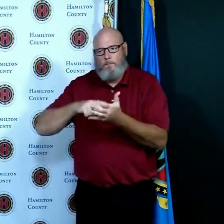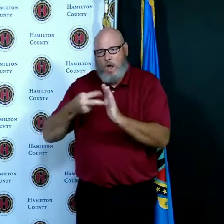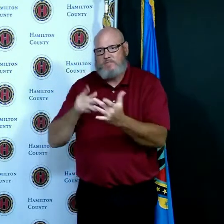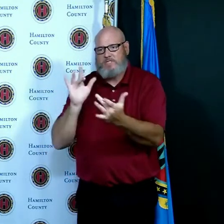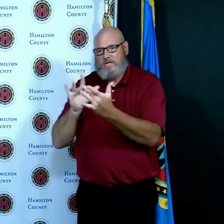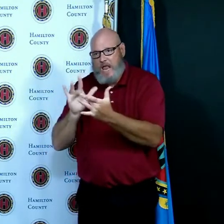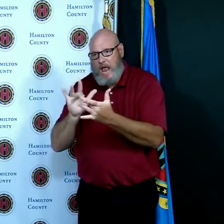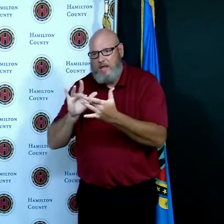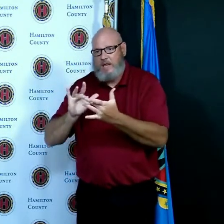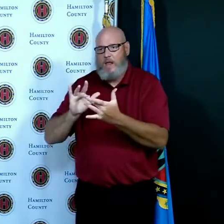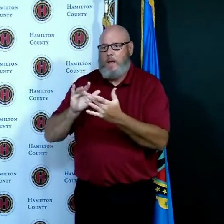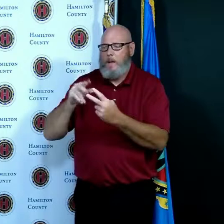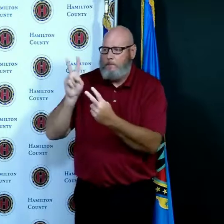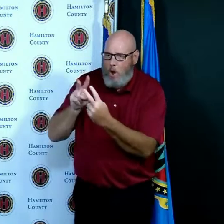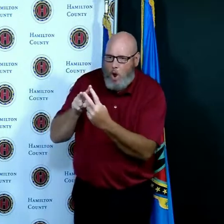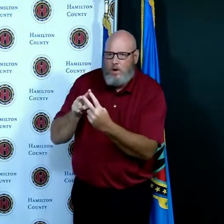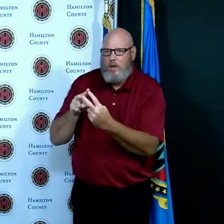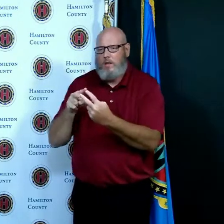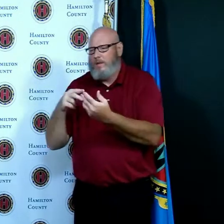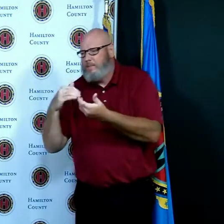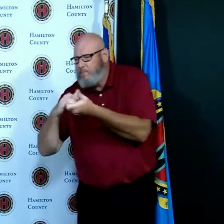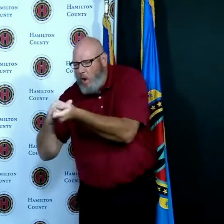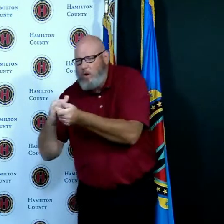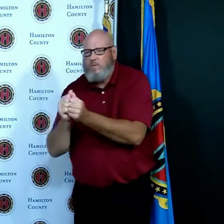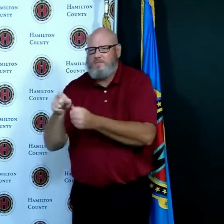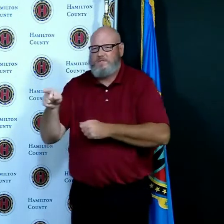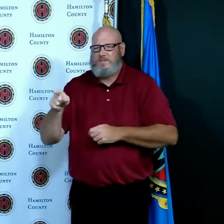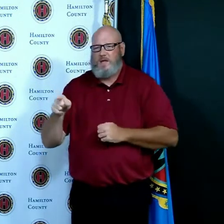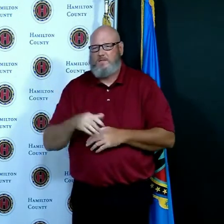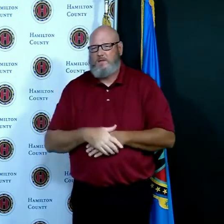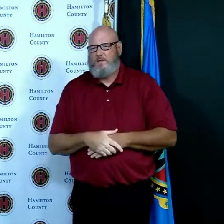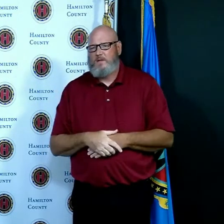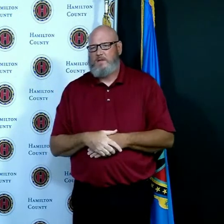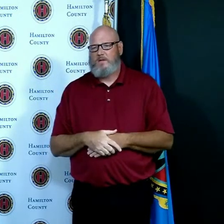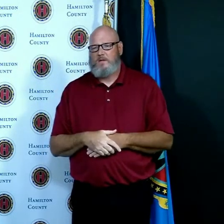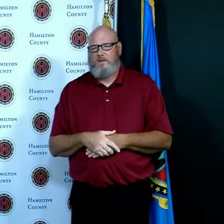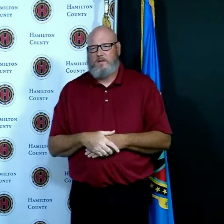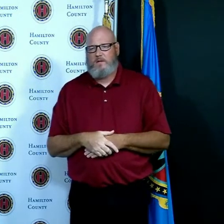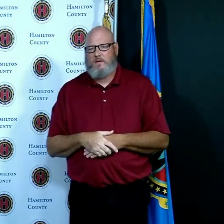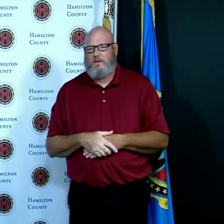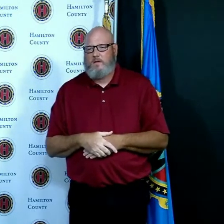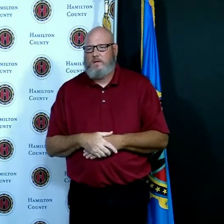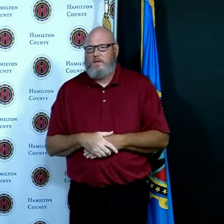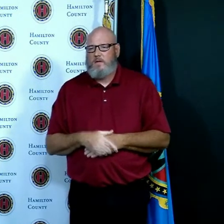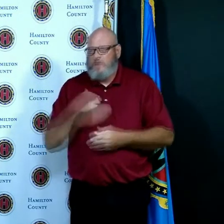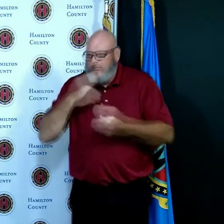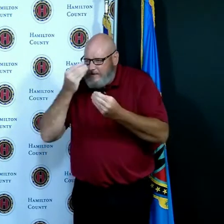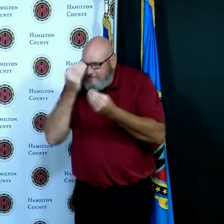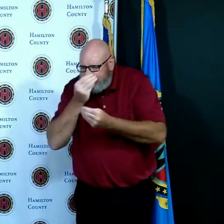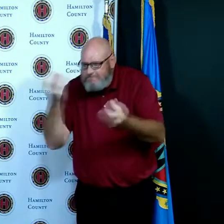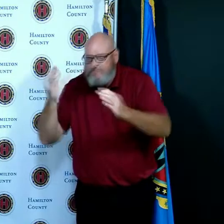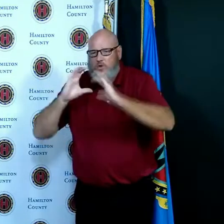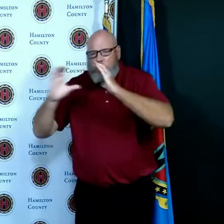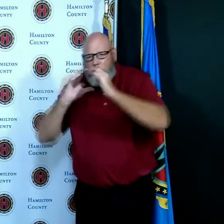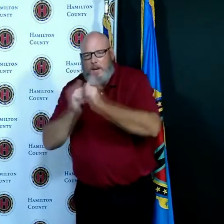to make sure that the messaging is going into places where the population is most at risk and so that includes churches